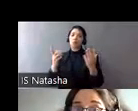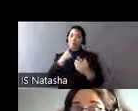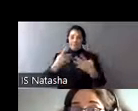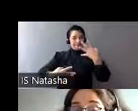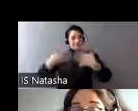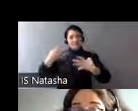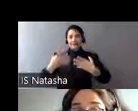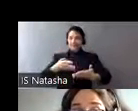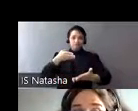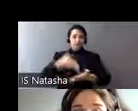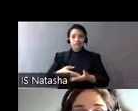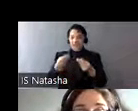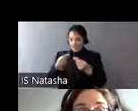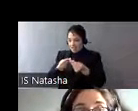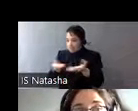A lot of times, data wasn't available.